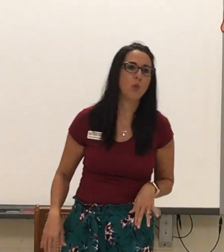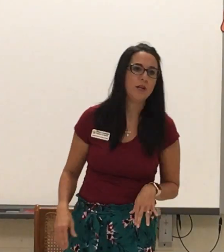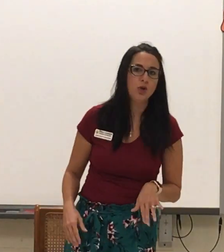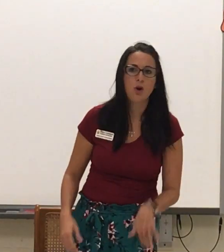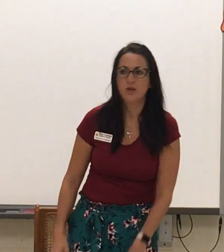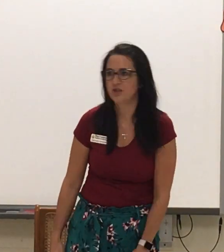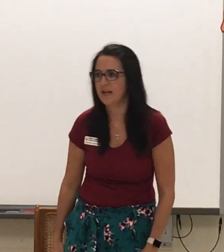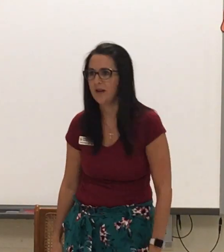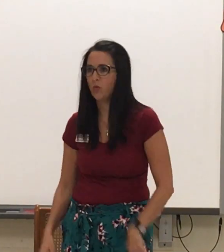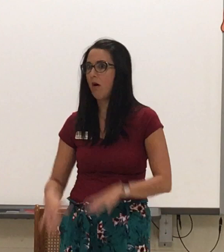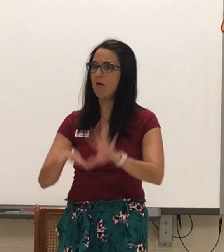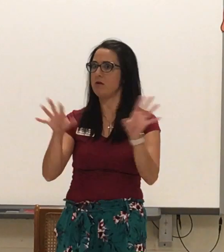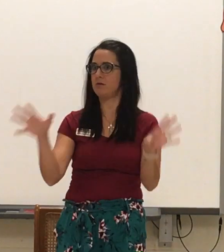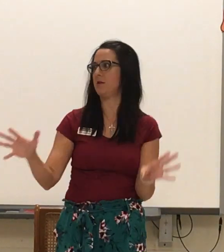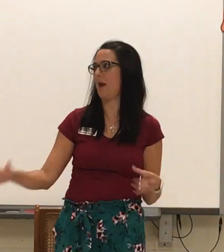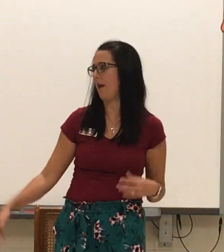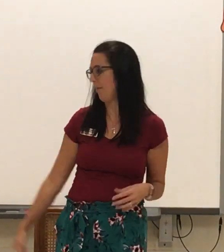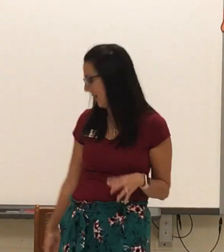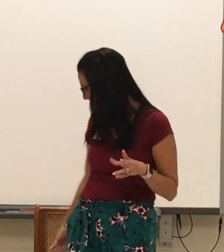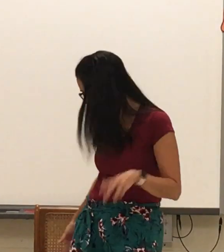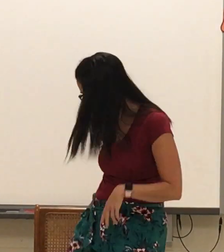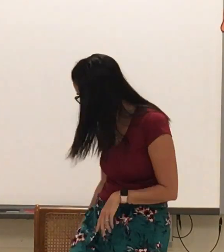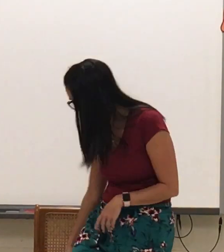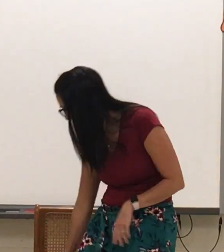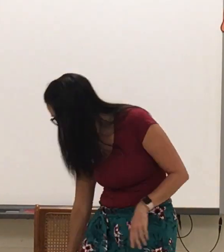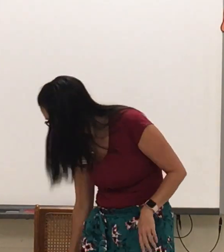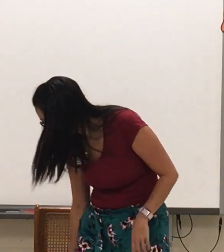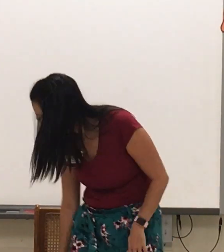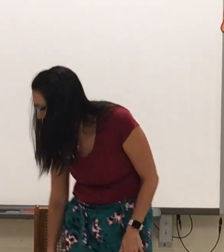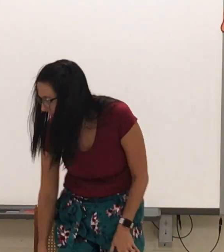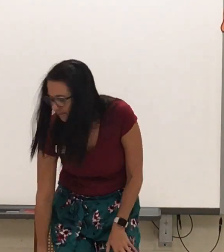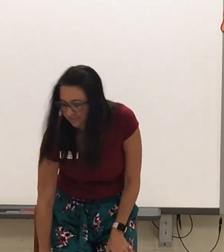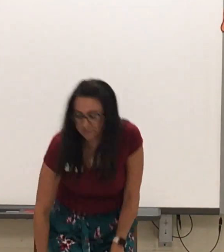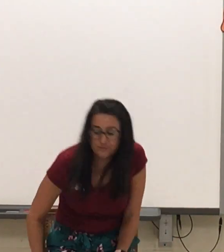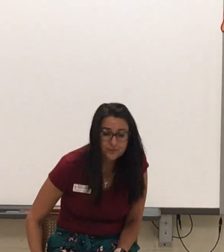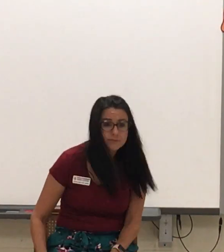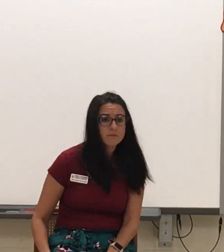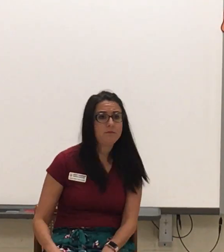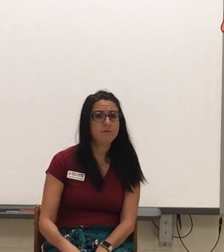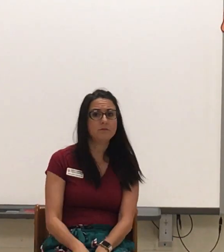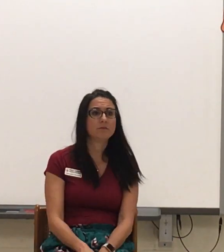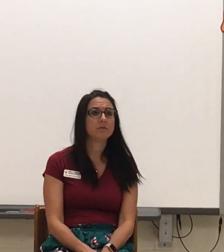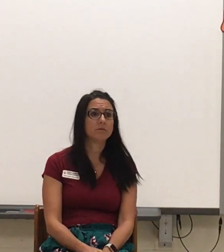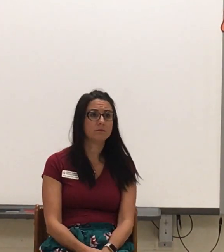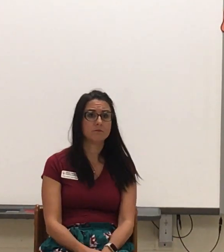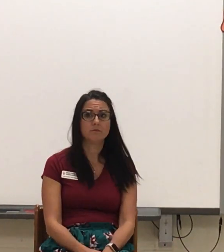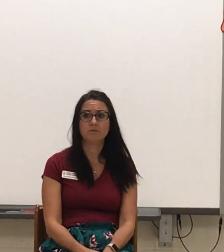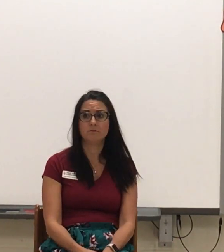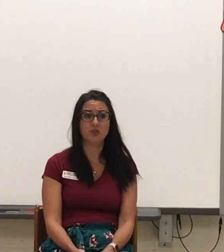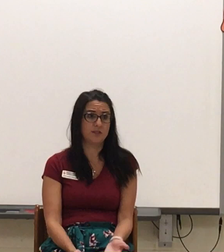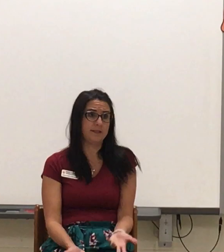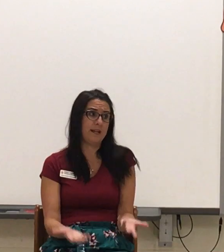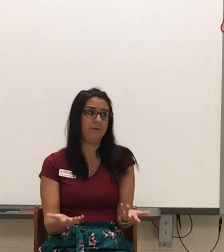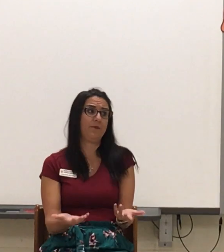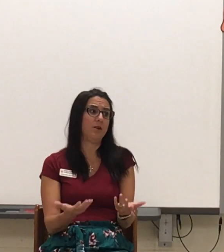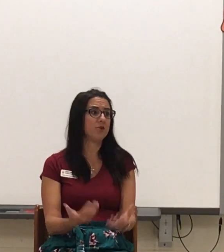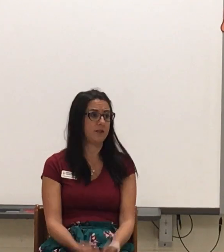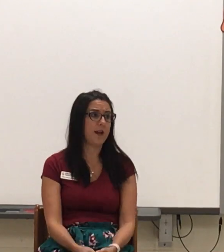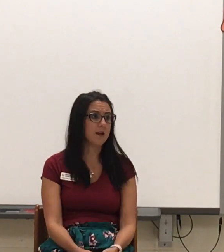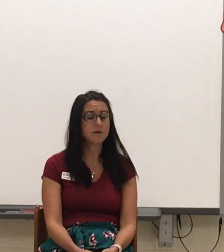you don't understand and we will all use the same kind of thing. Just the sign for understand?